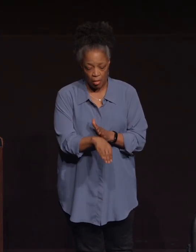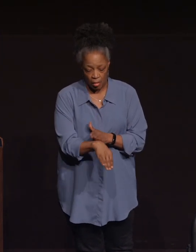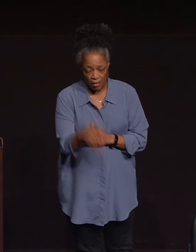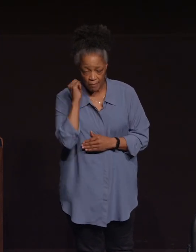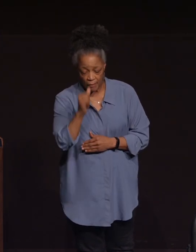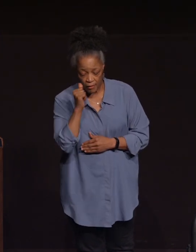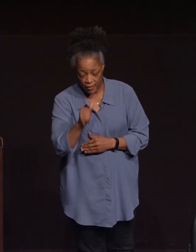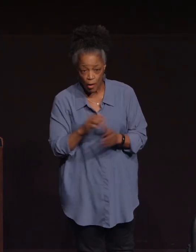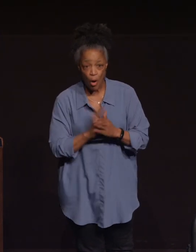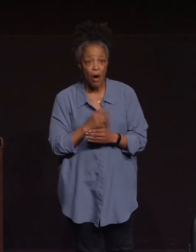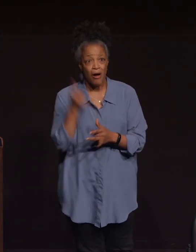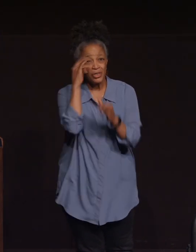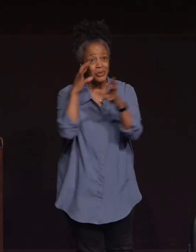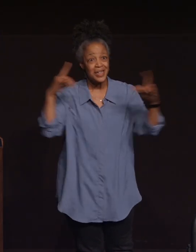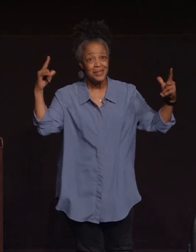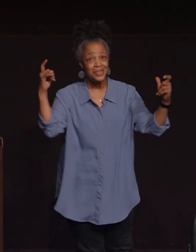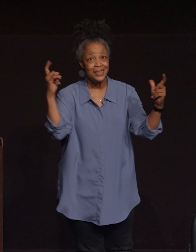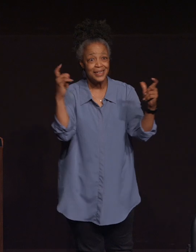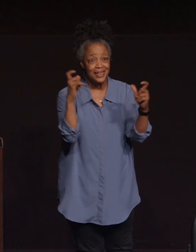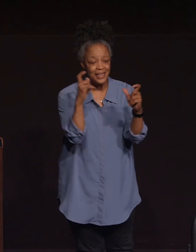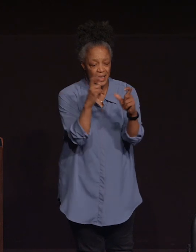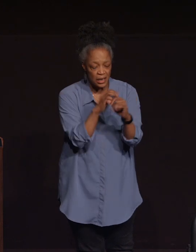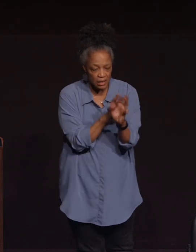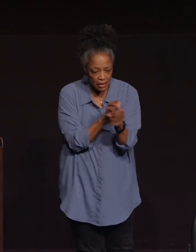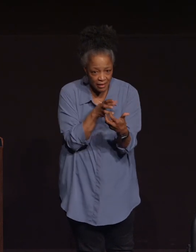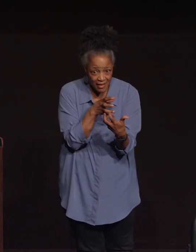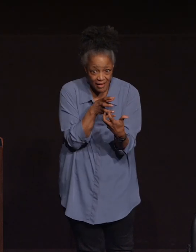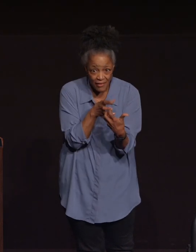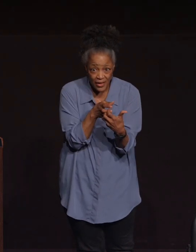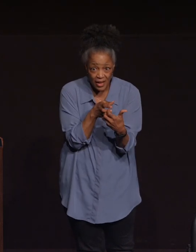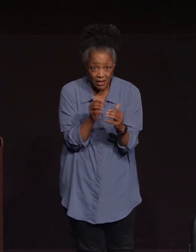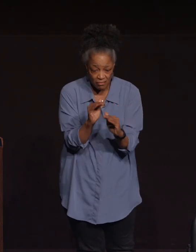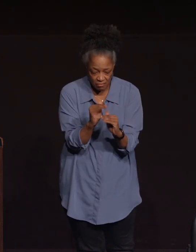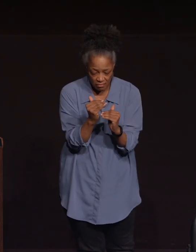our dreams down to what can fit into the tiniest of boxes or the